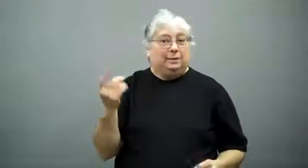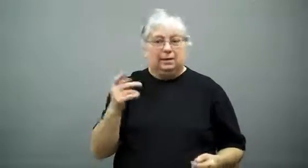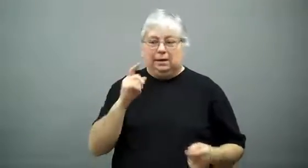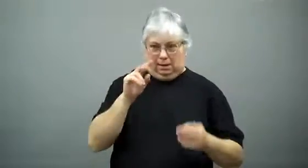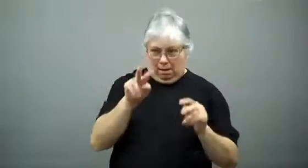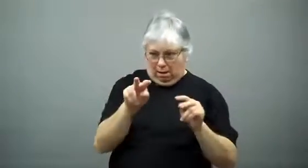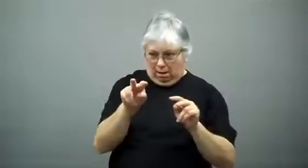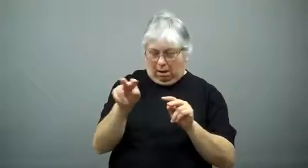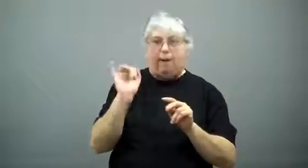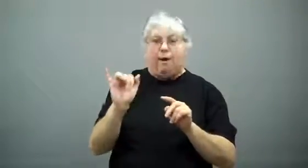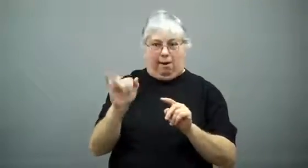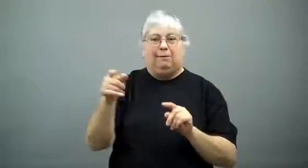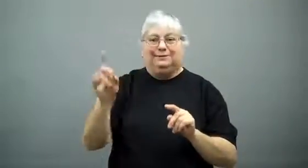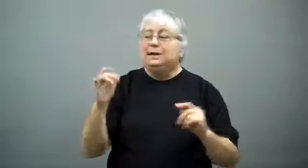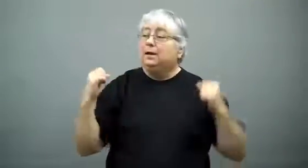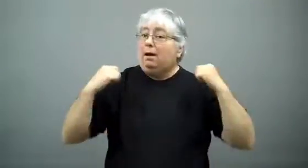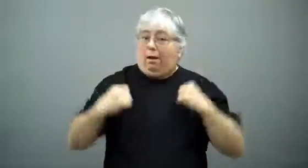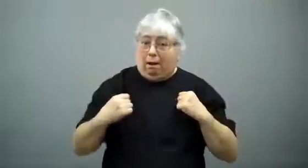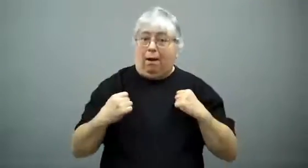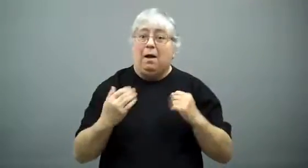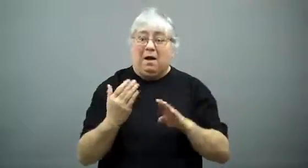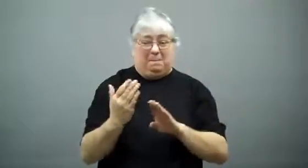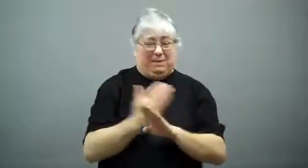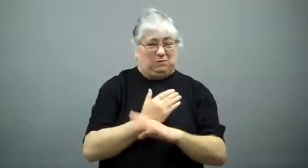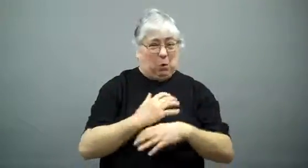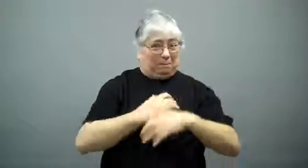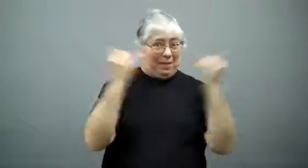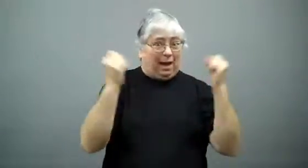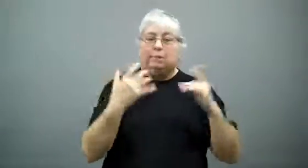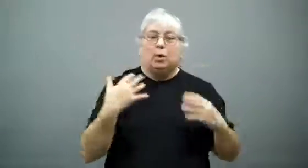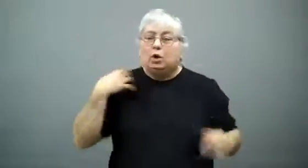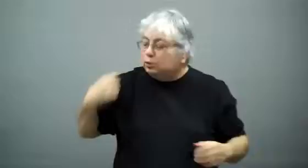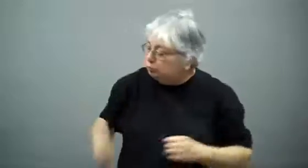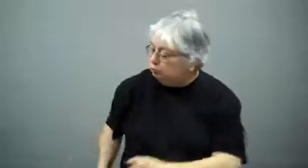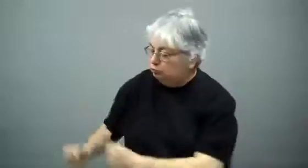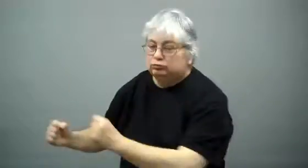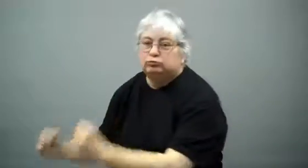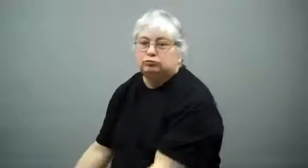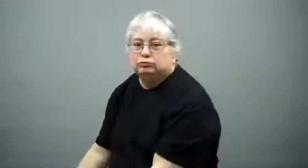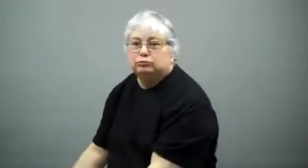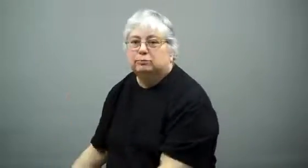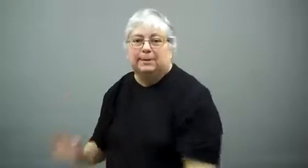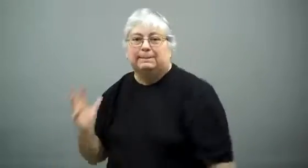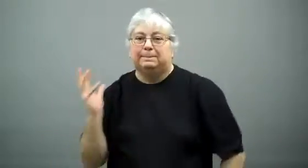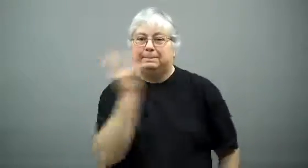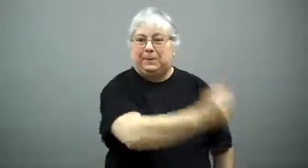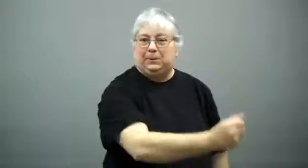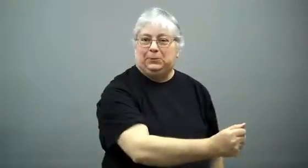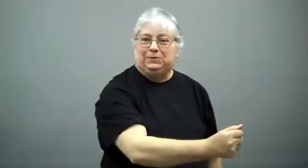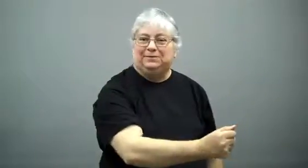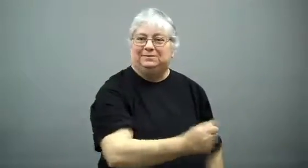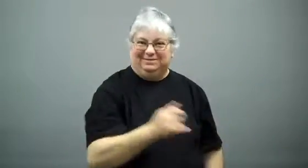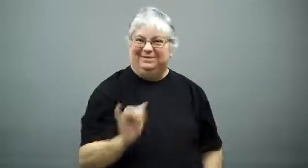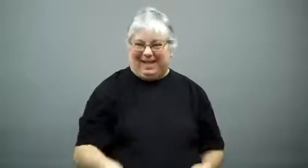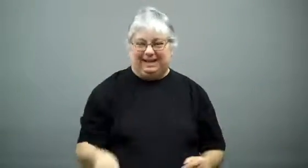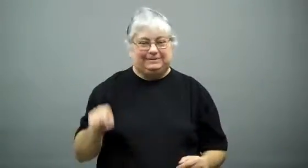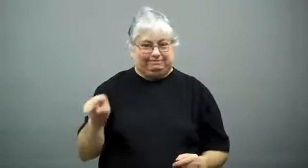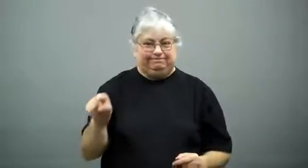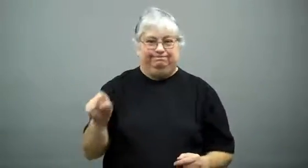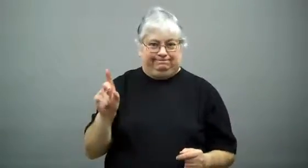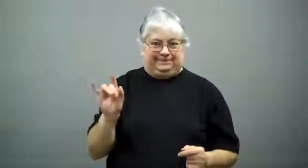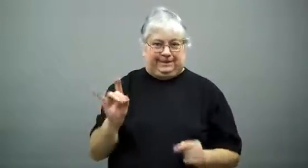Video showed one setting down a backpack and leaving just before the explosion.